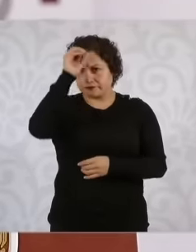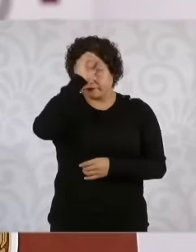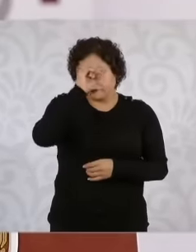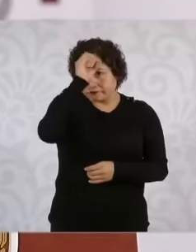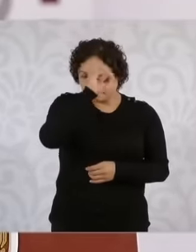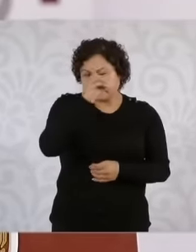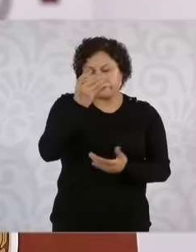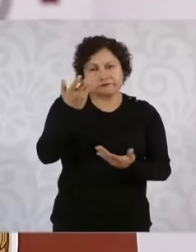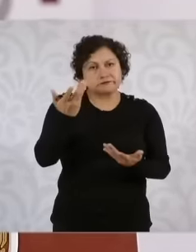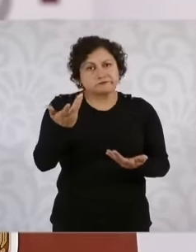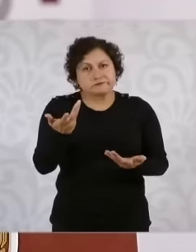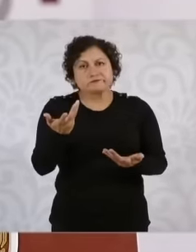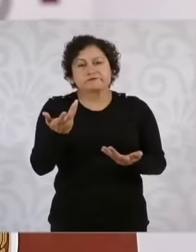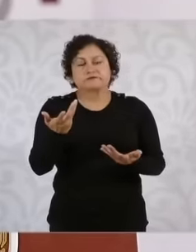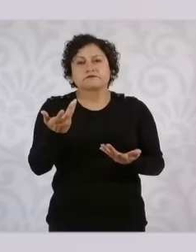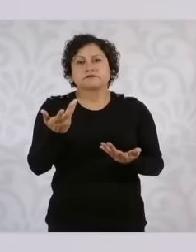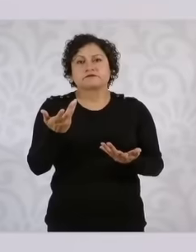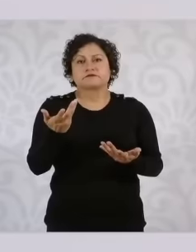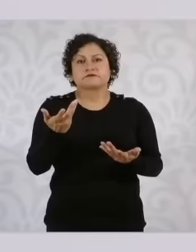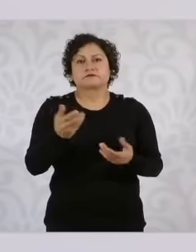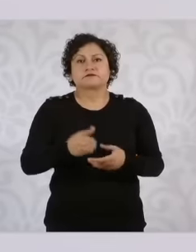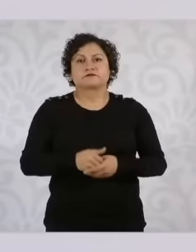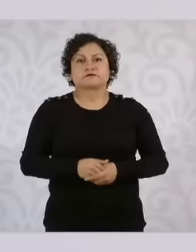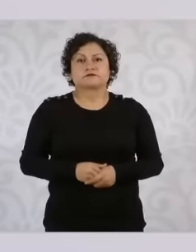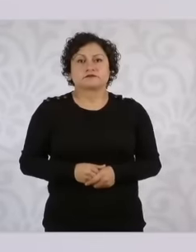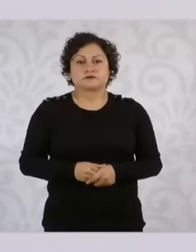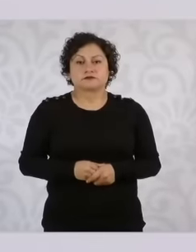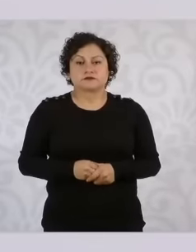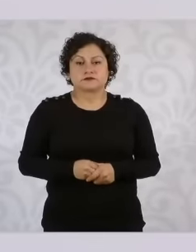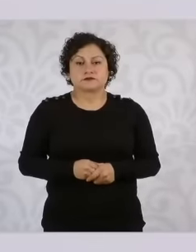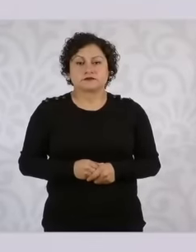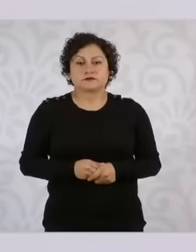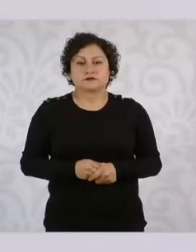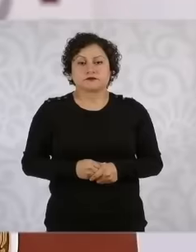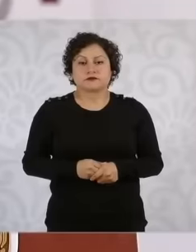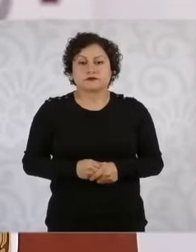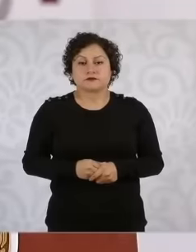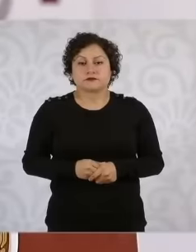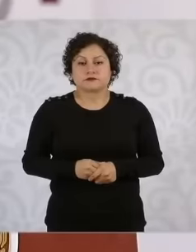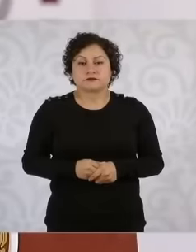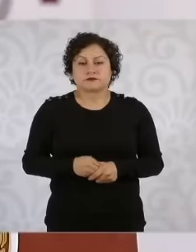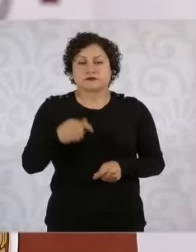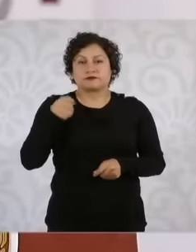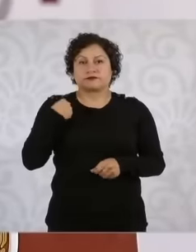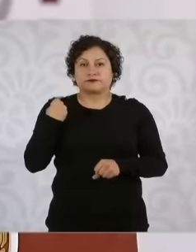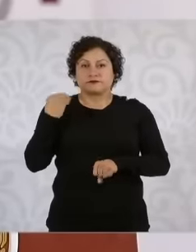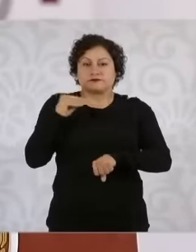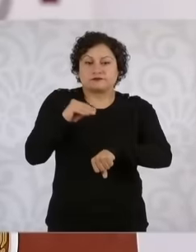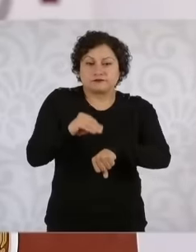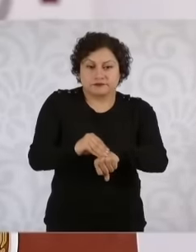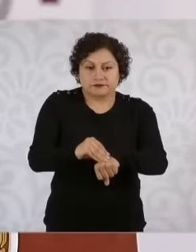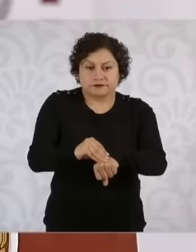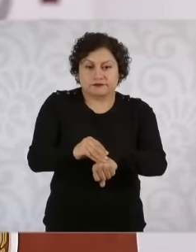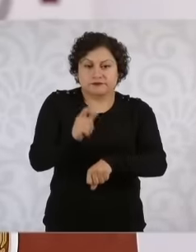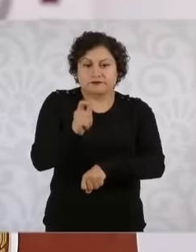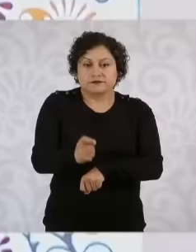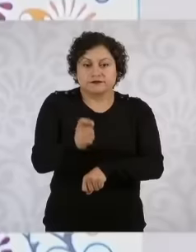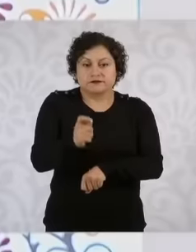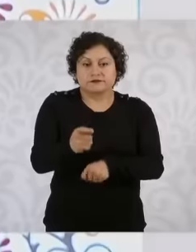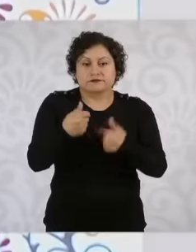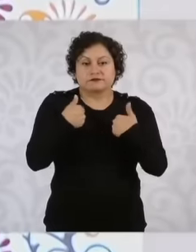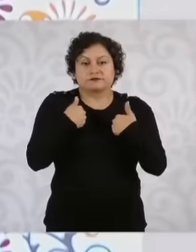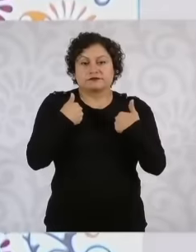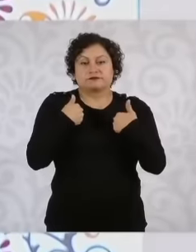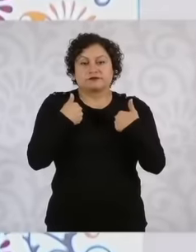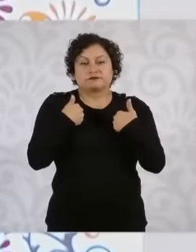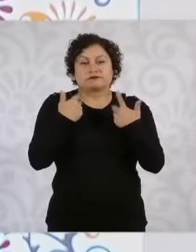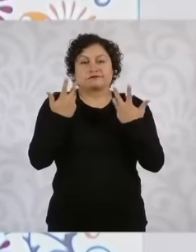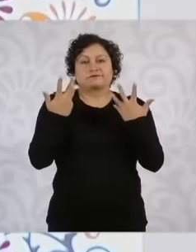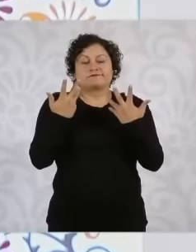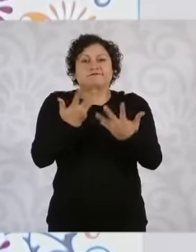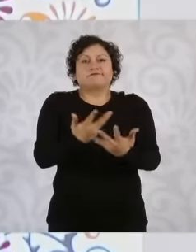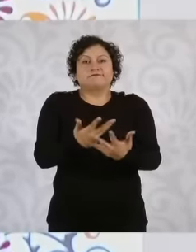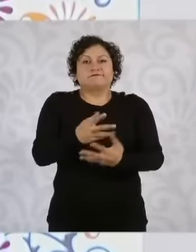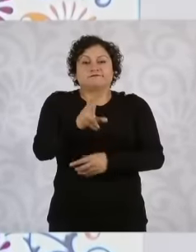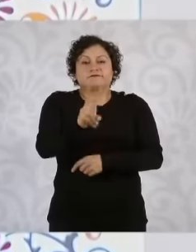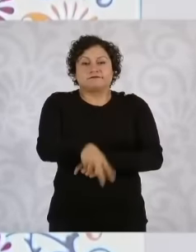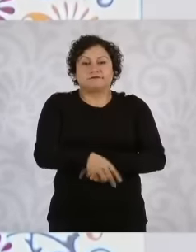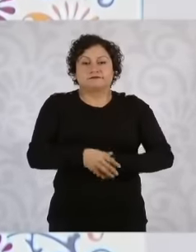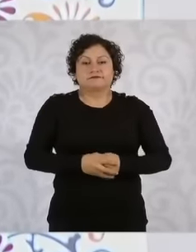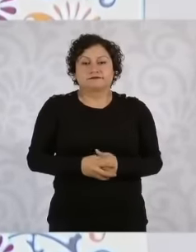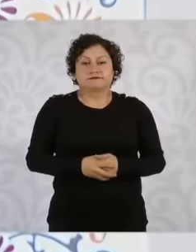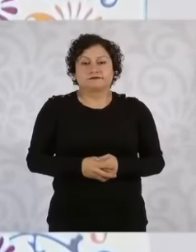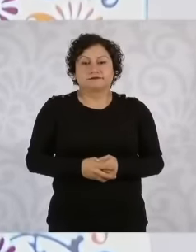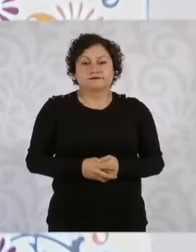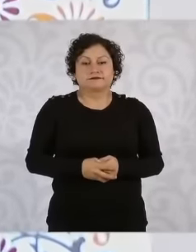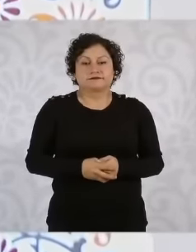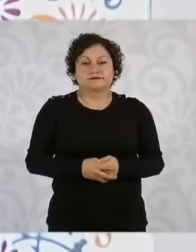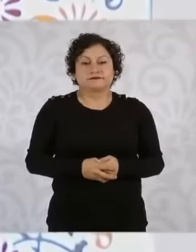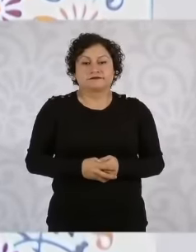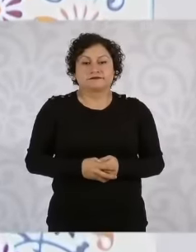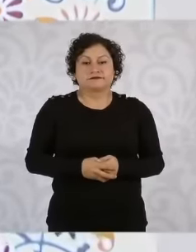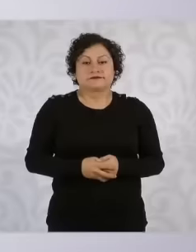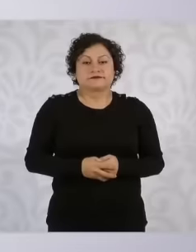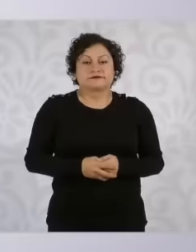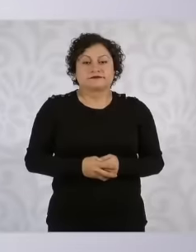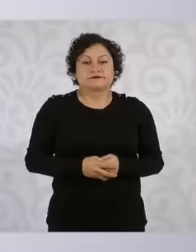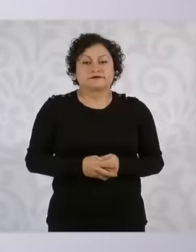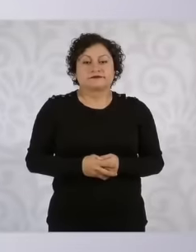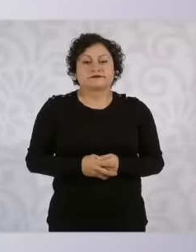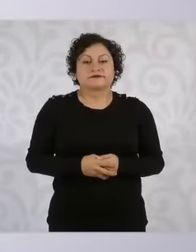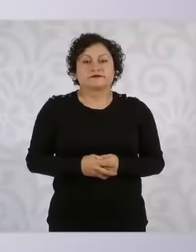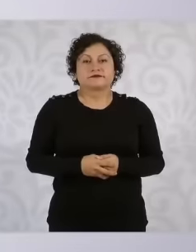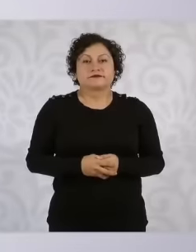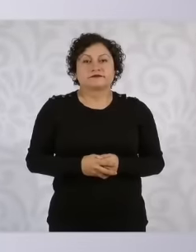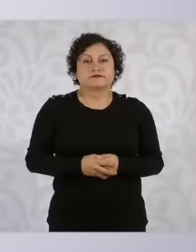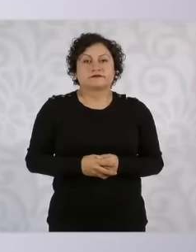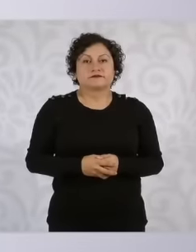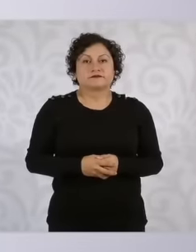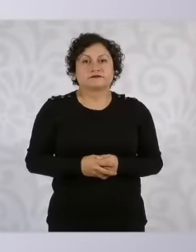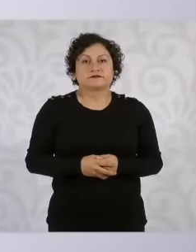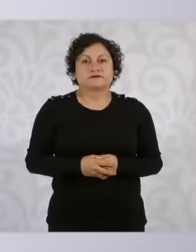eh I don't even know how to describe this, the truth is I don't have a word but it's terrible, this idea that we